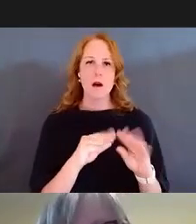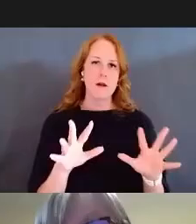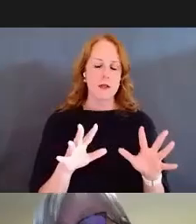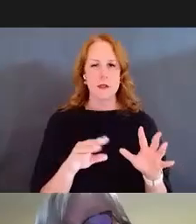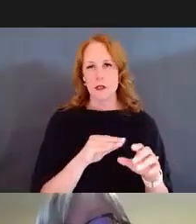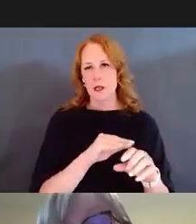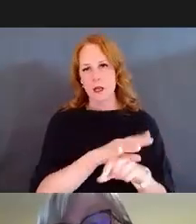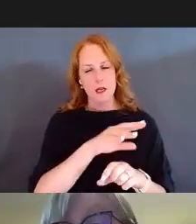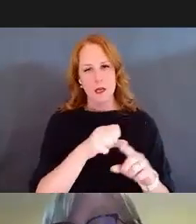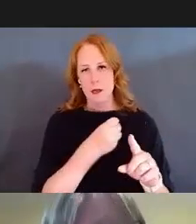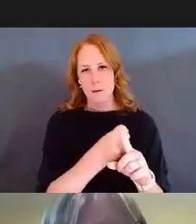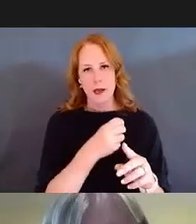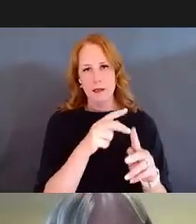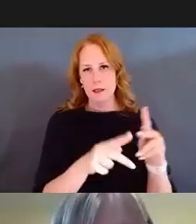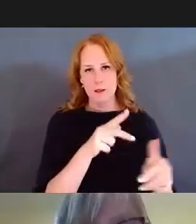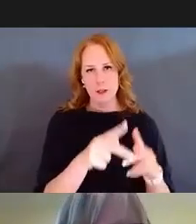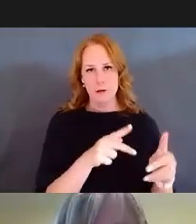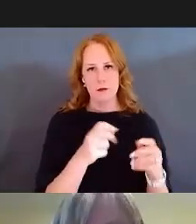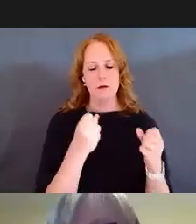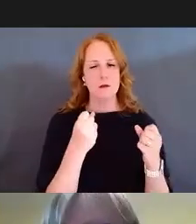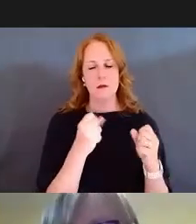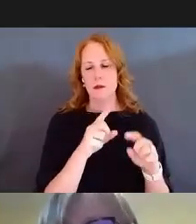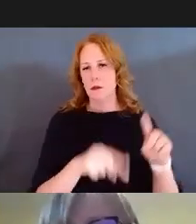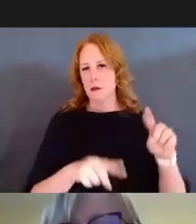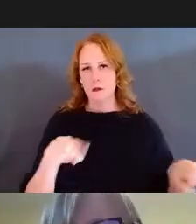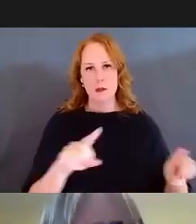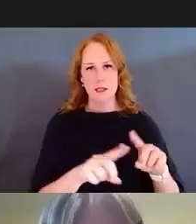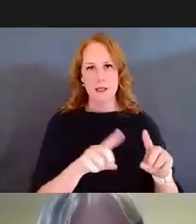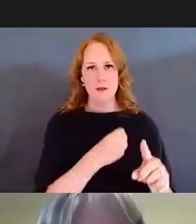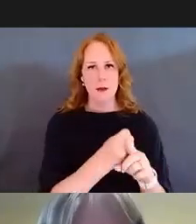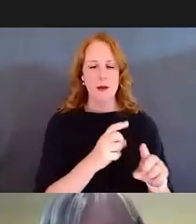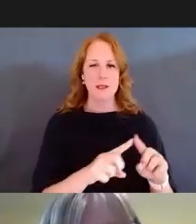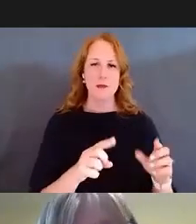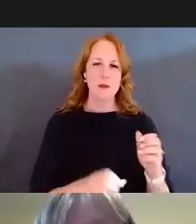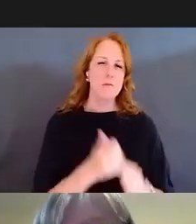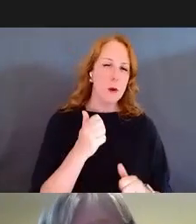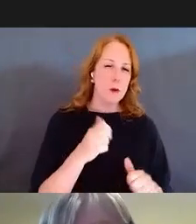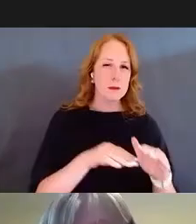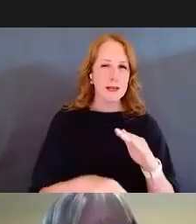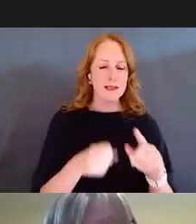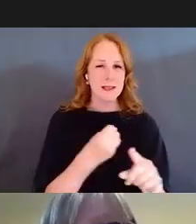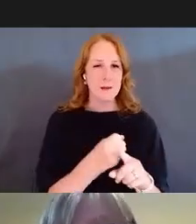they're there's a myriad of impacts obviously but the most basic impacts are giving people a steady